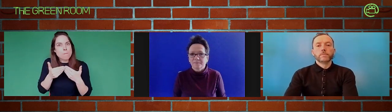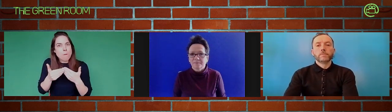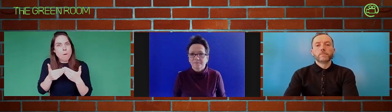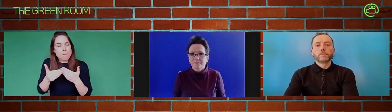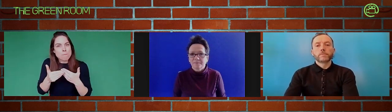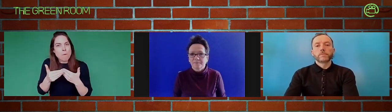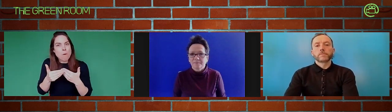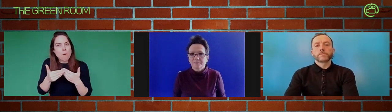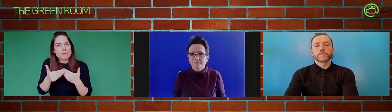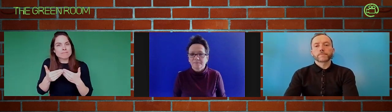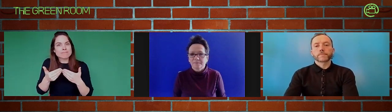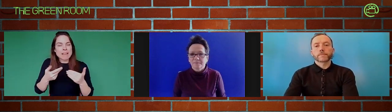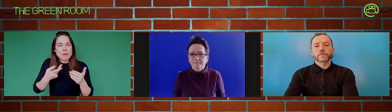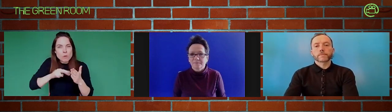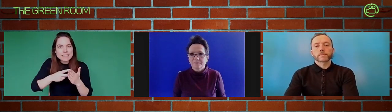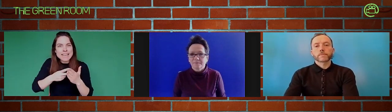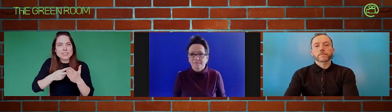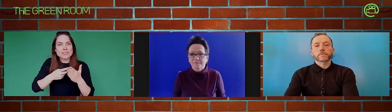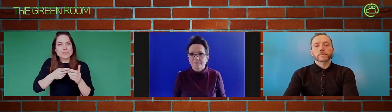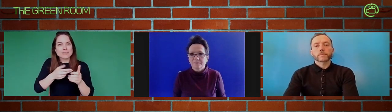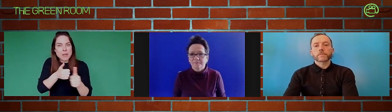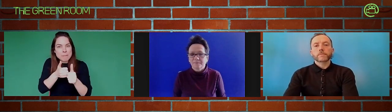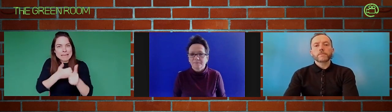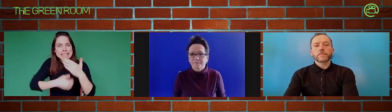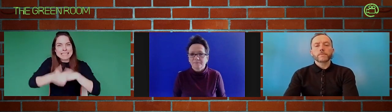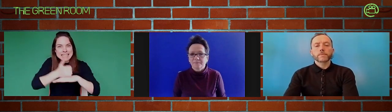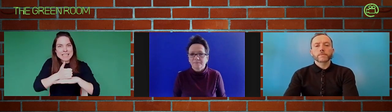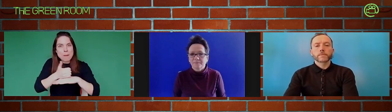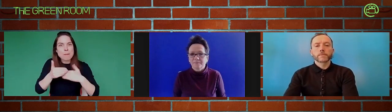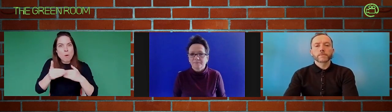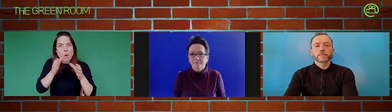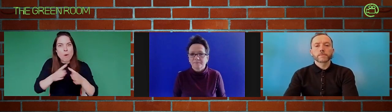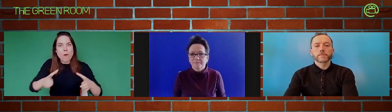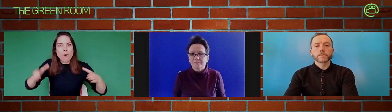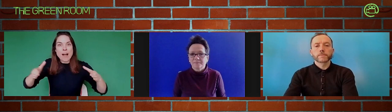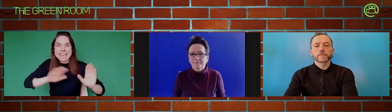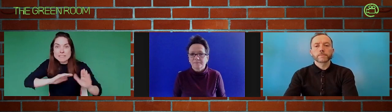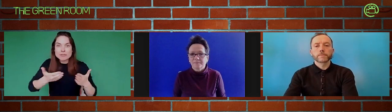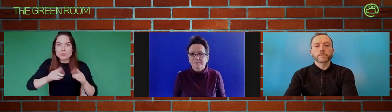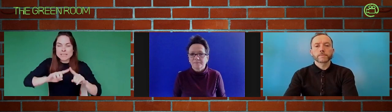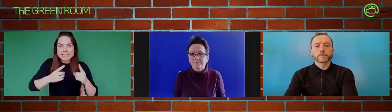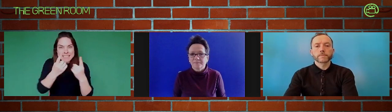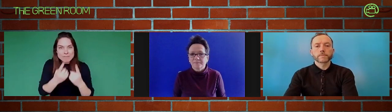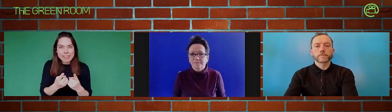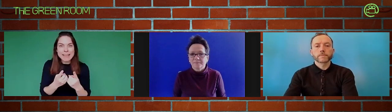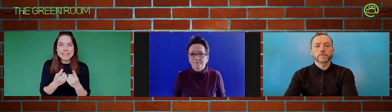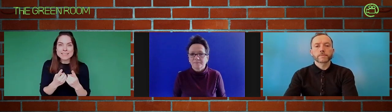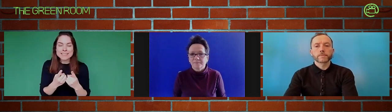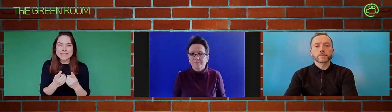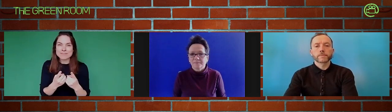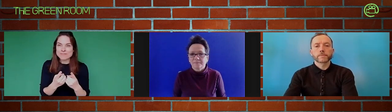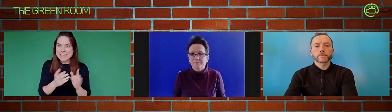And, as I said, introduced to to work that I just think